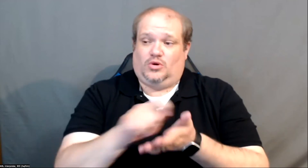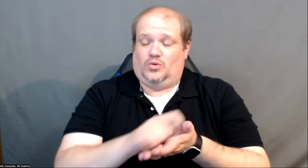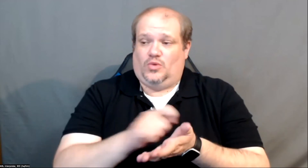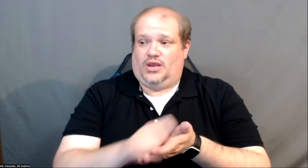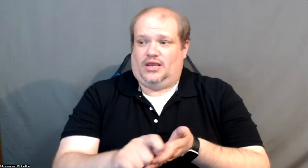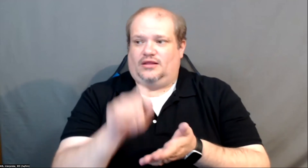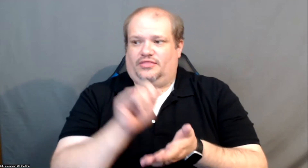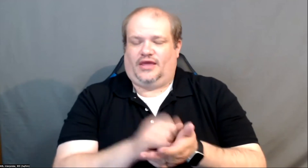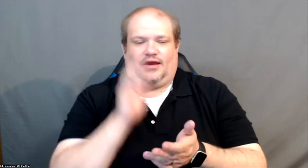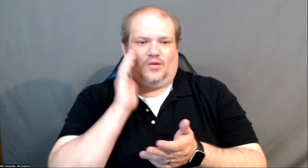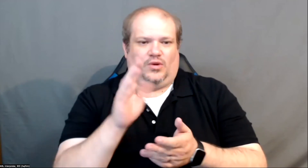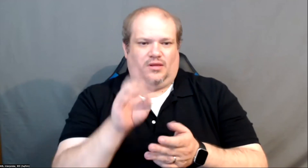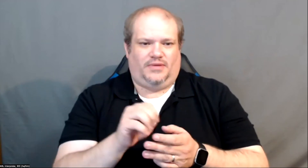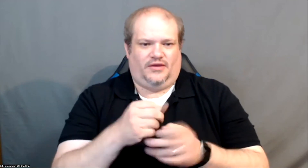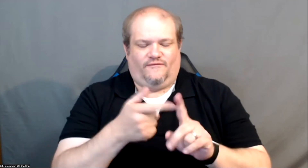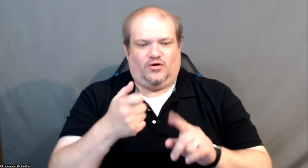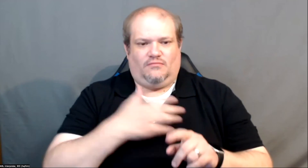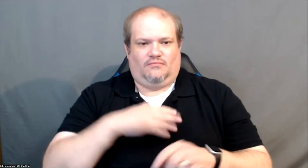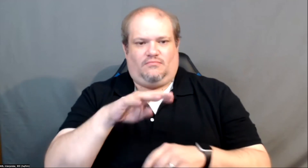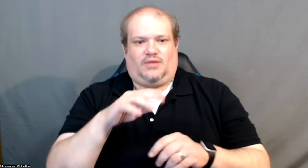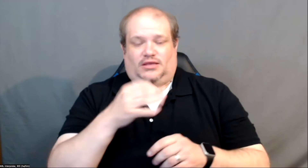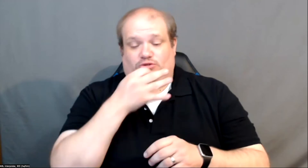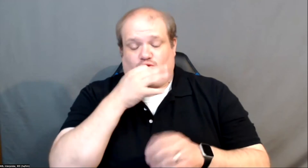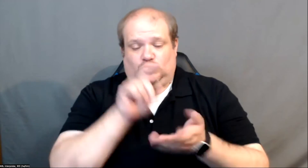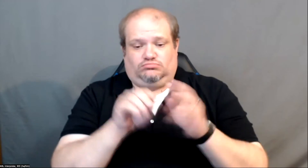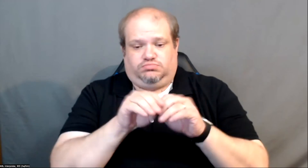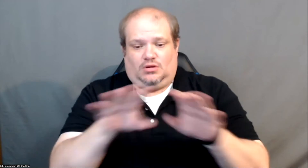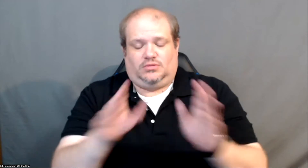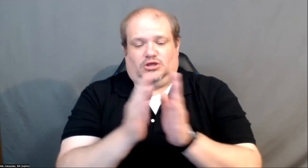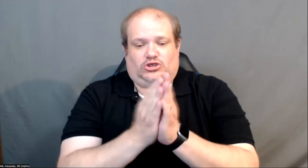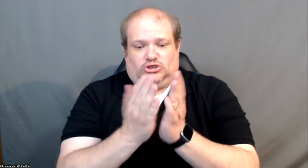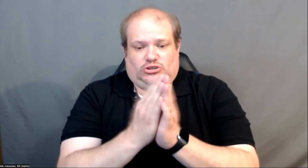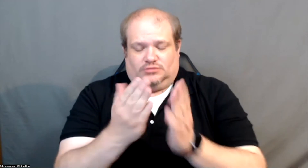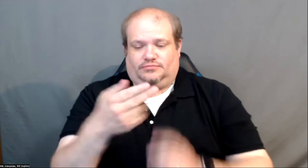is going to be from my forthcoming collection Heirloom, and it is called “Landfill.”